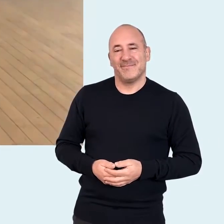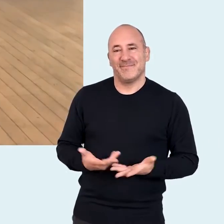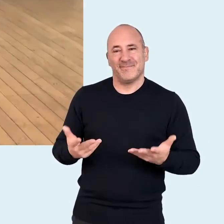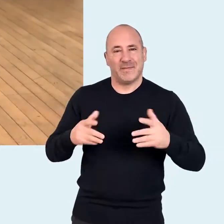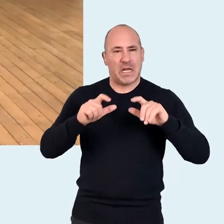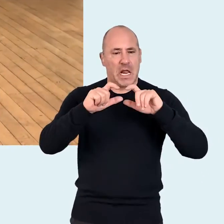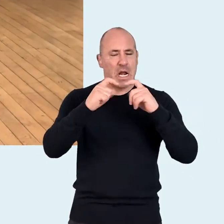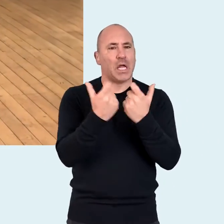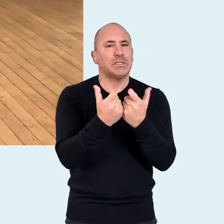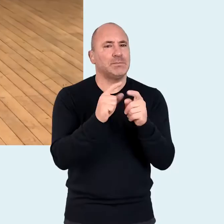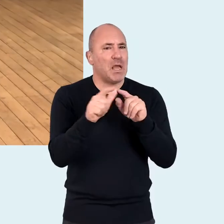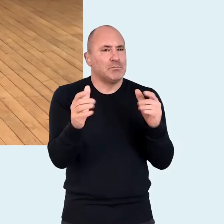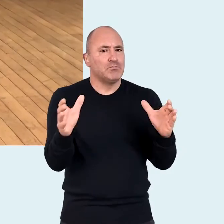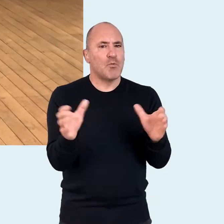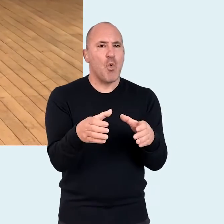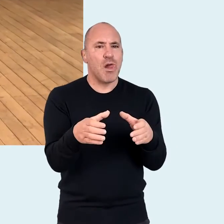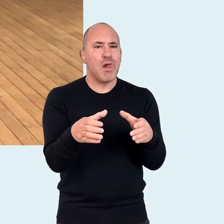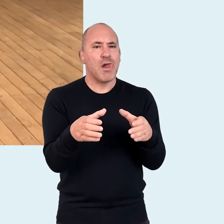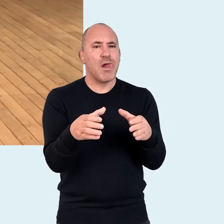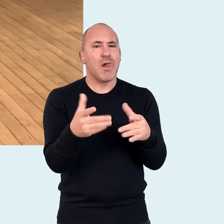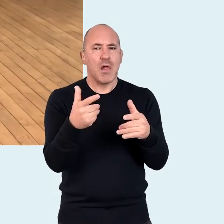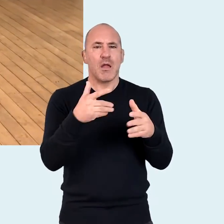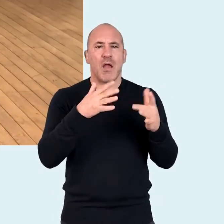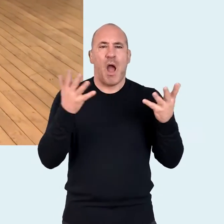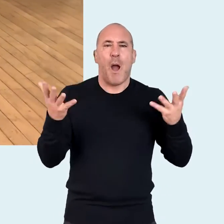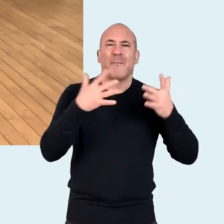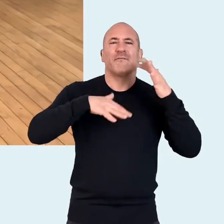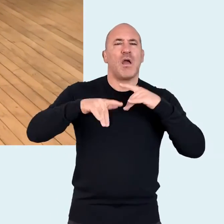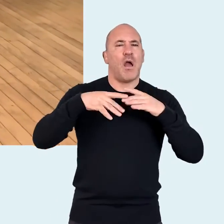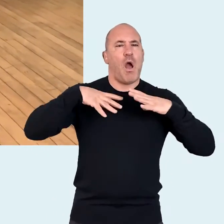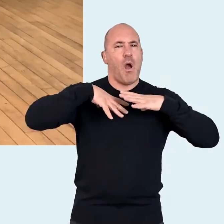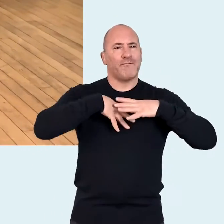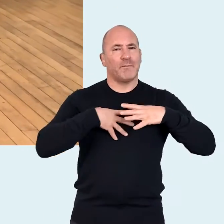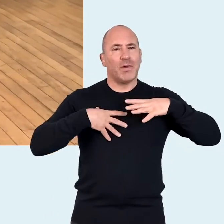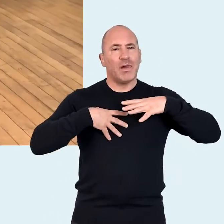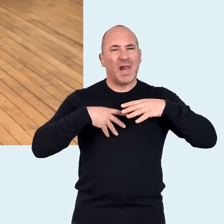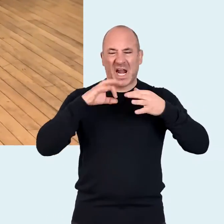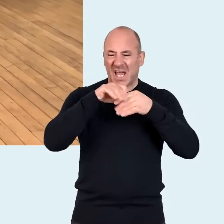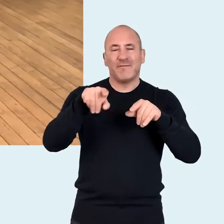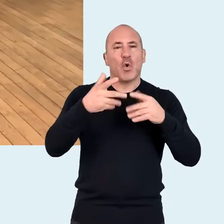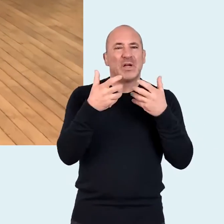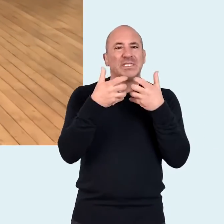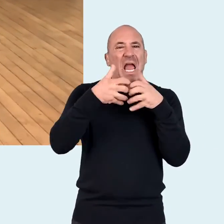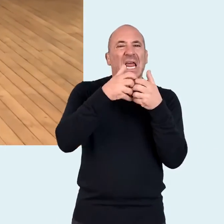Keep classes small and set up a comfortable, supportive atmosphere during your technique